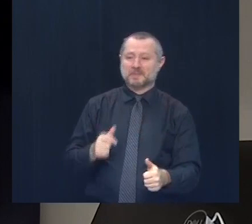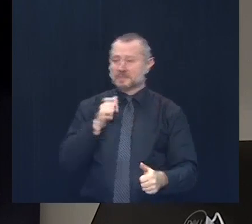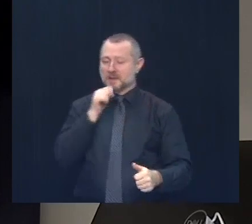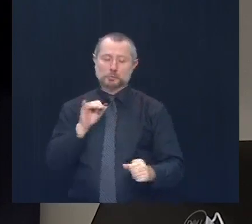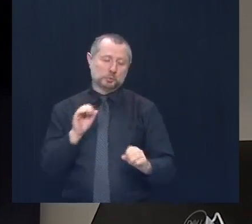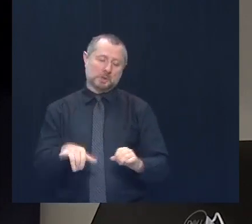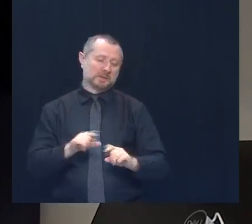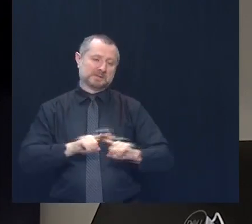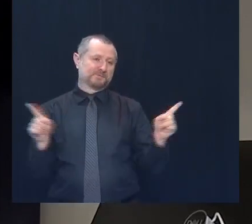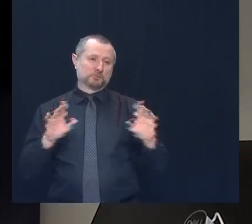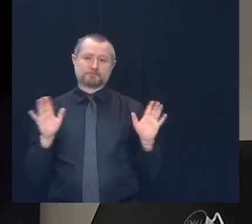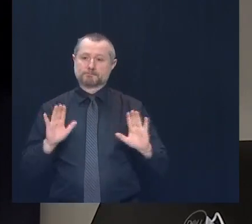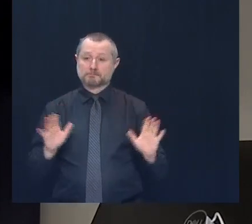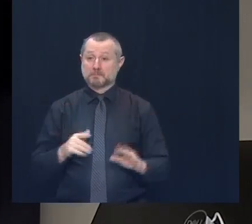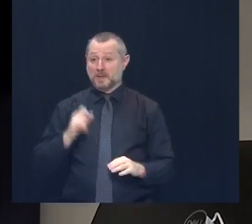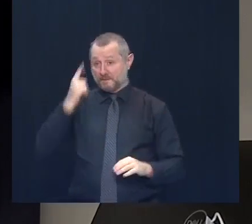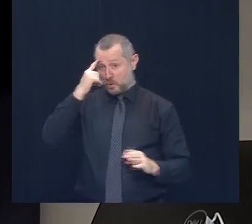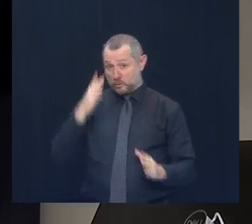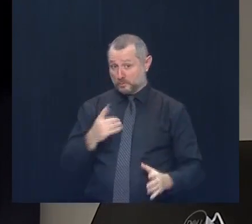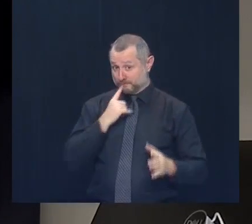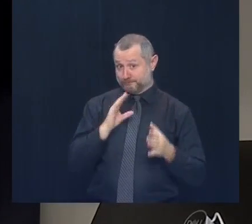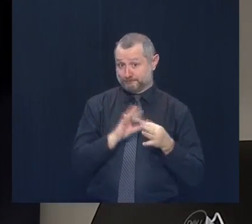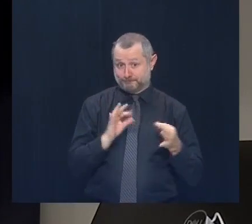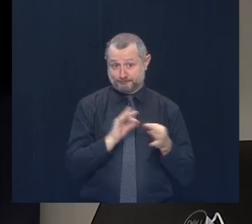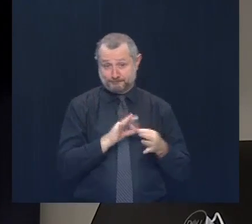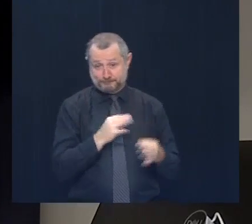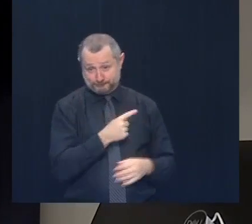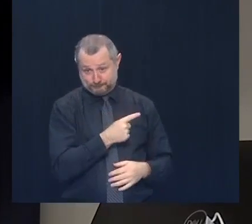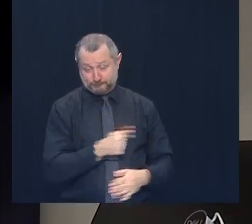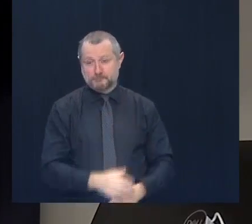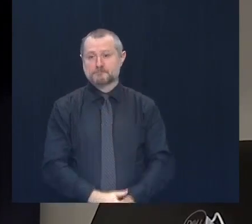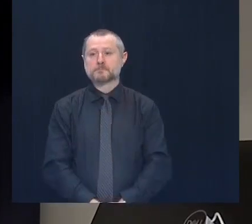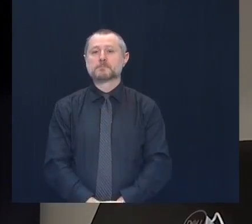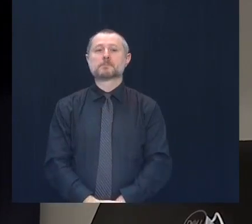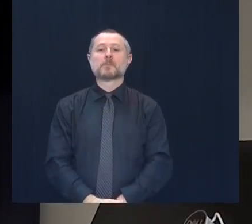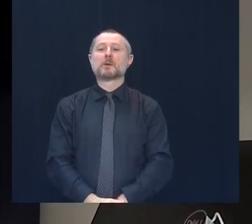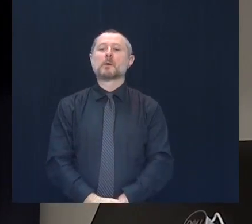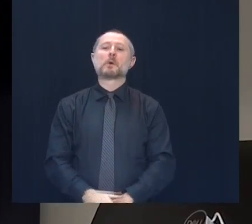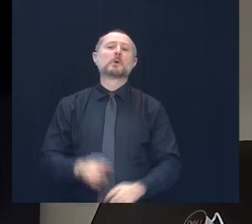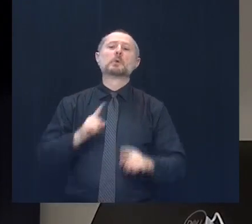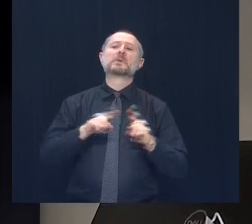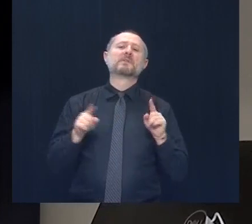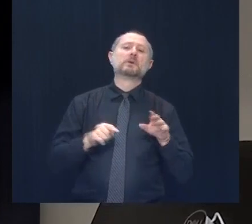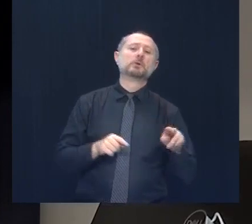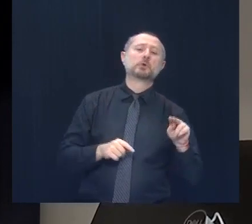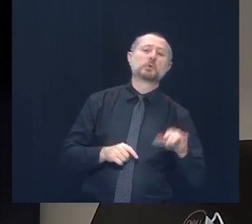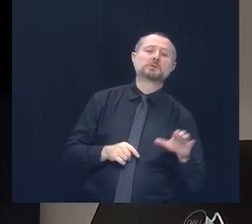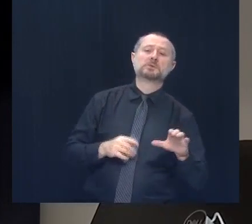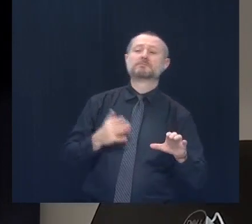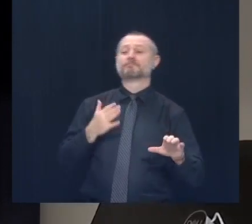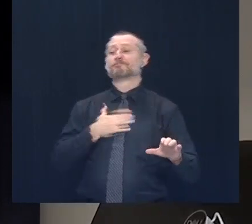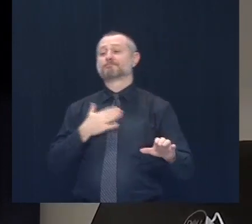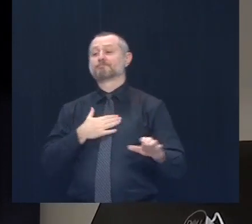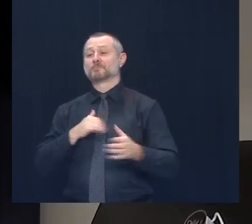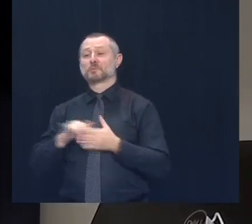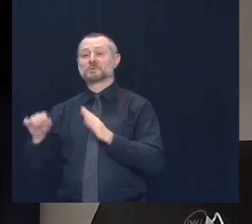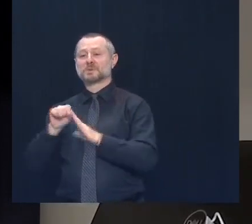TESTING, IS THAT MAKINGe1 THE THE PCR TESTINGfá NUMBERS ALONEe1 ARE NOT THAT t(DIFFERENT.